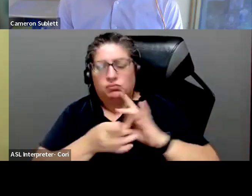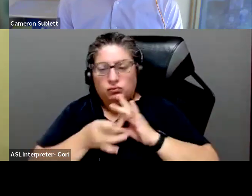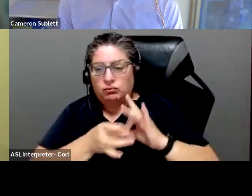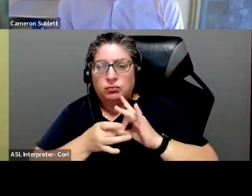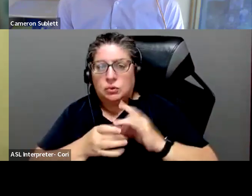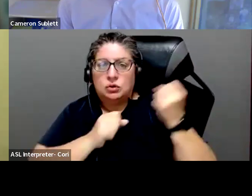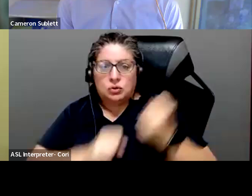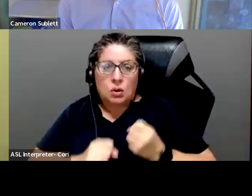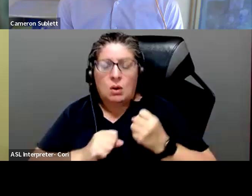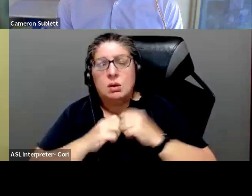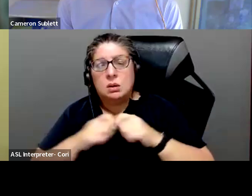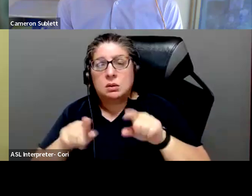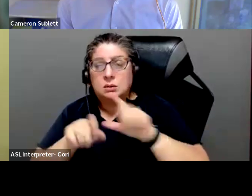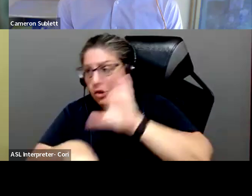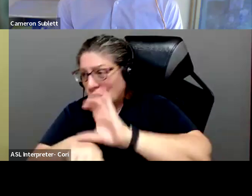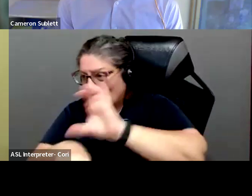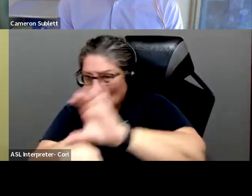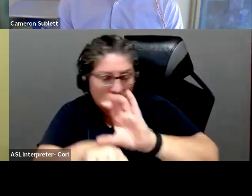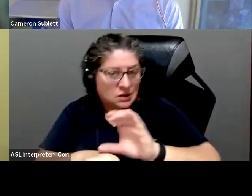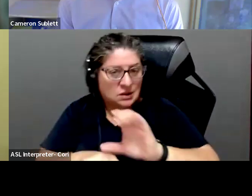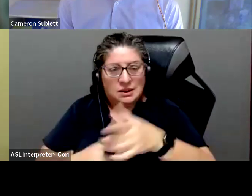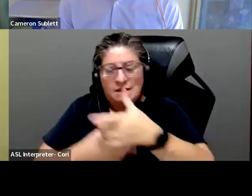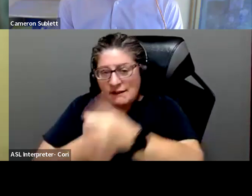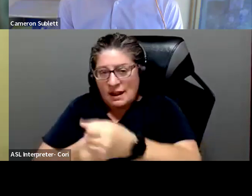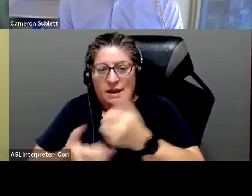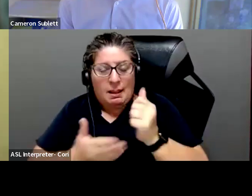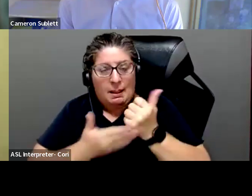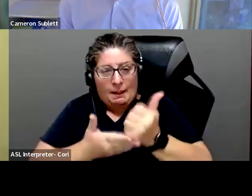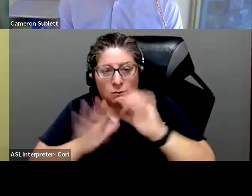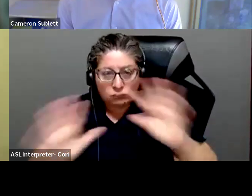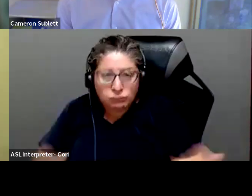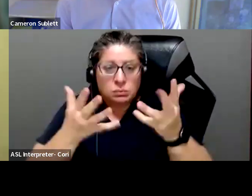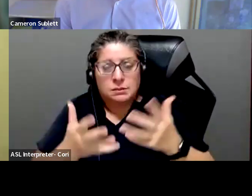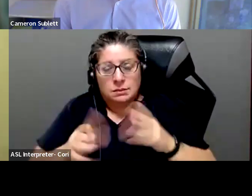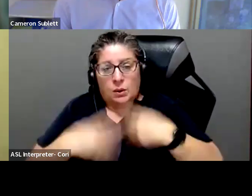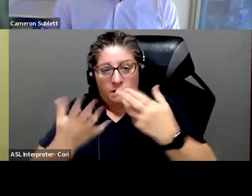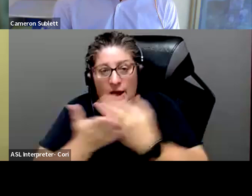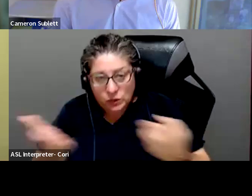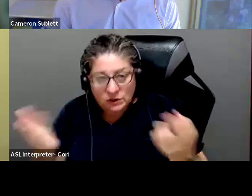ties, their churches, places of faith lift them up and provide resources for them.